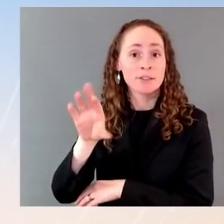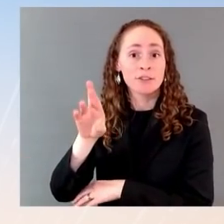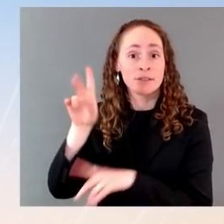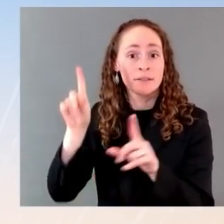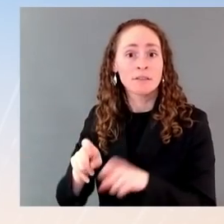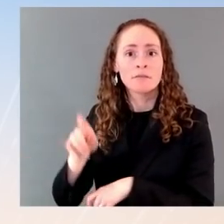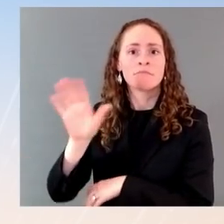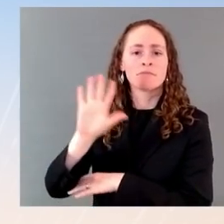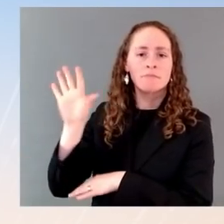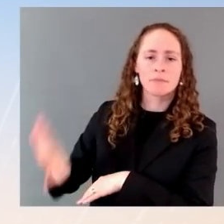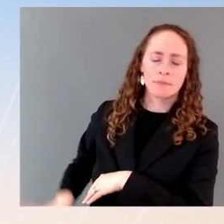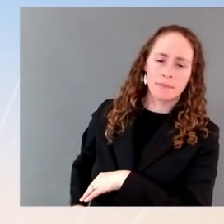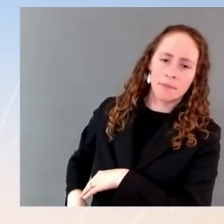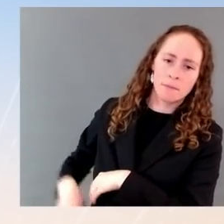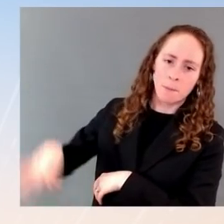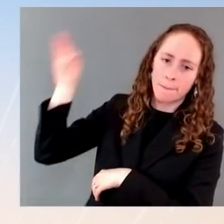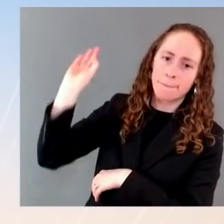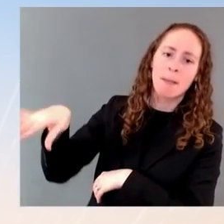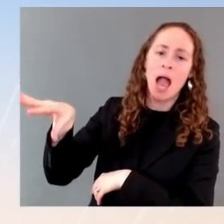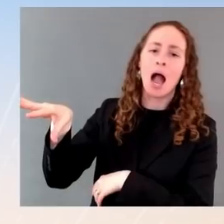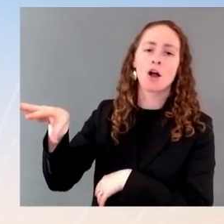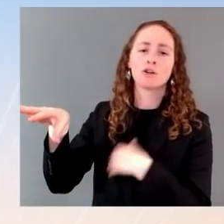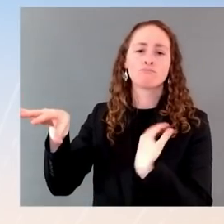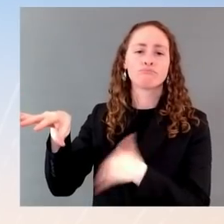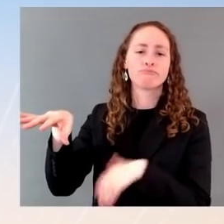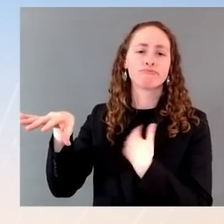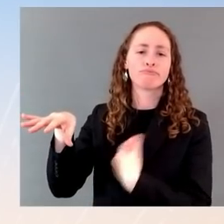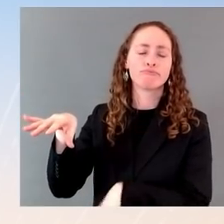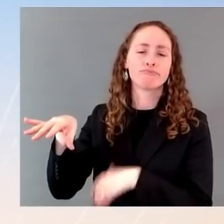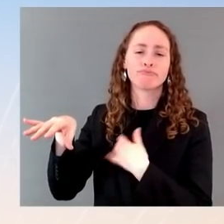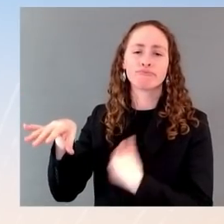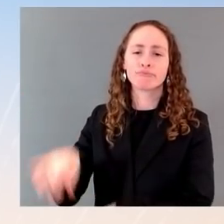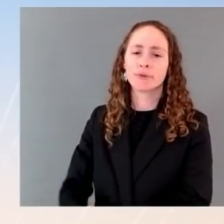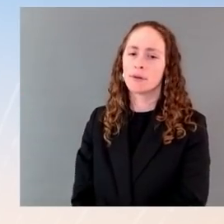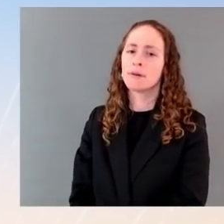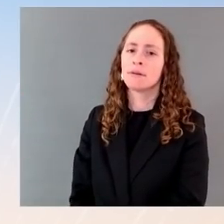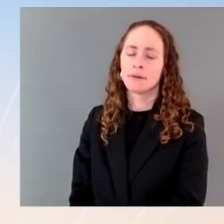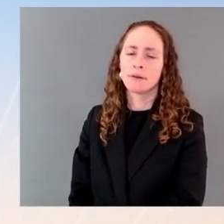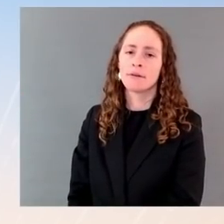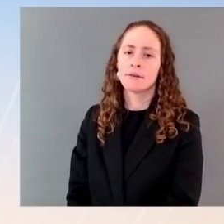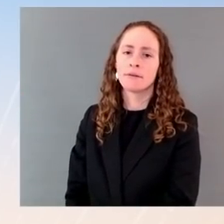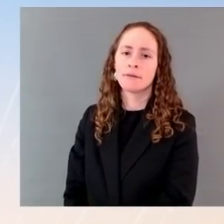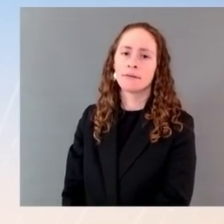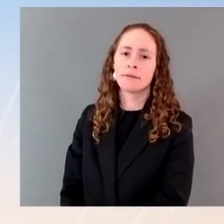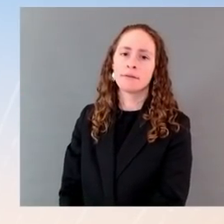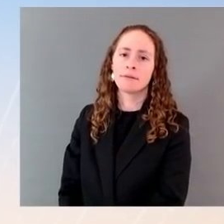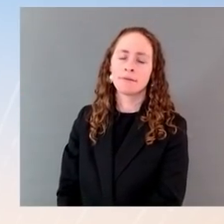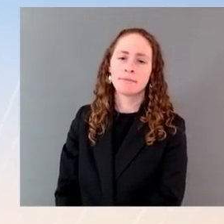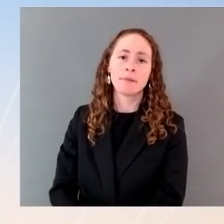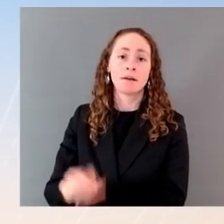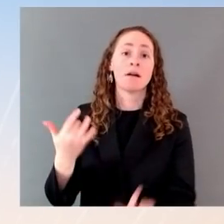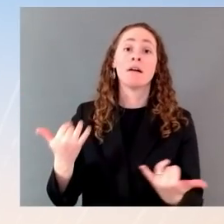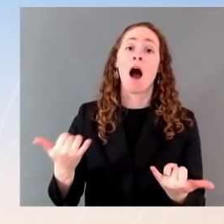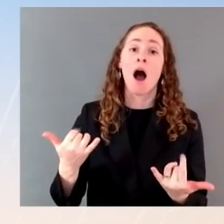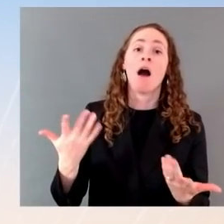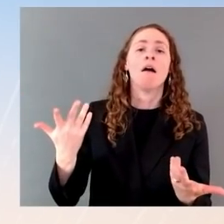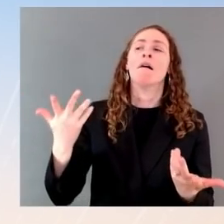As I noted, we quadrupled the number of free pharmacy testing sites with a priority on vulnerable communities in addition to state and local community sites.